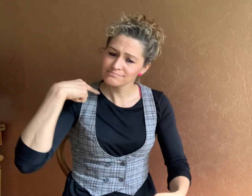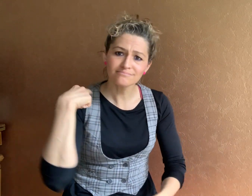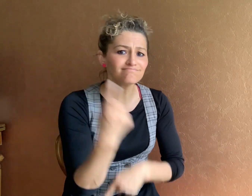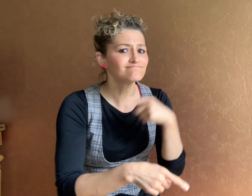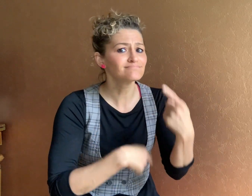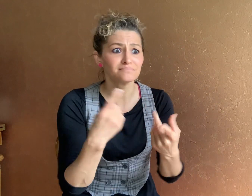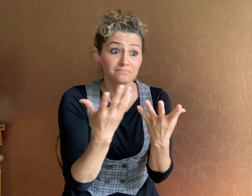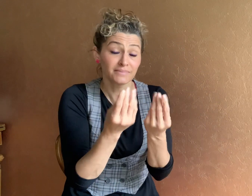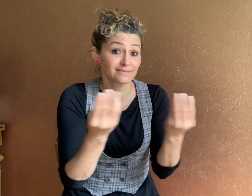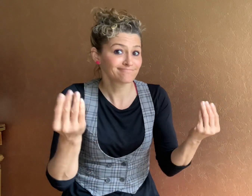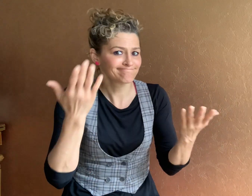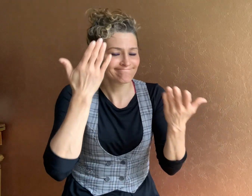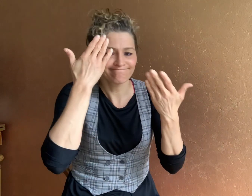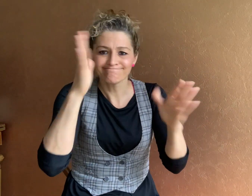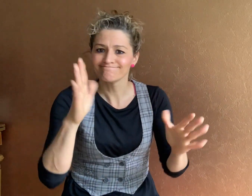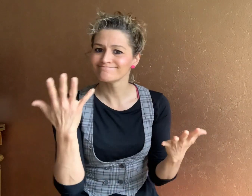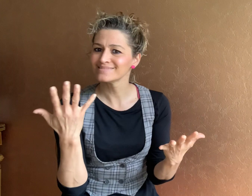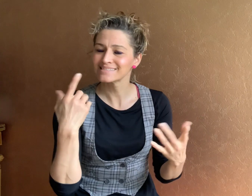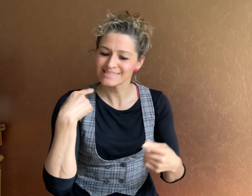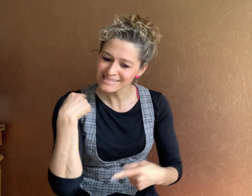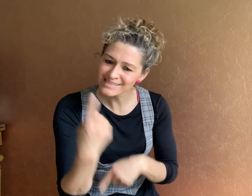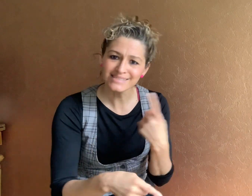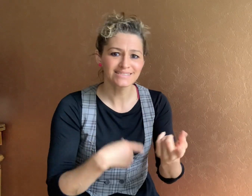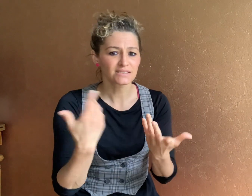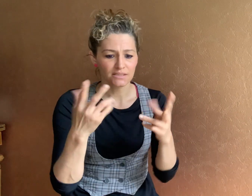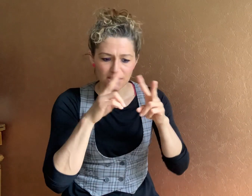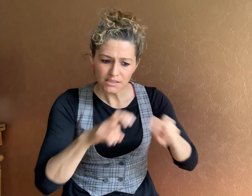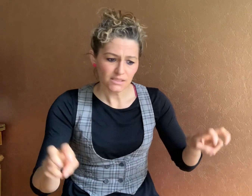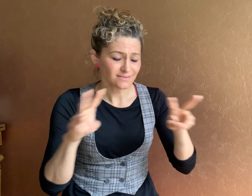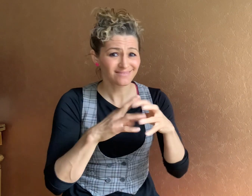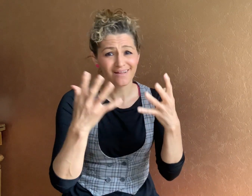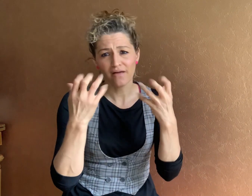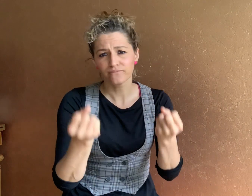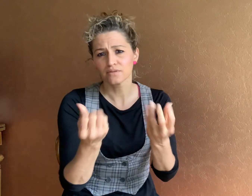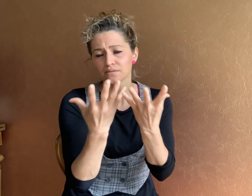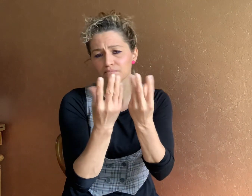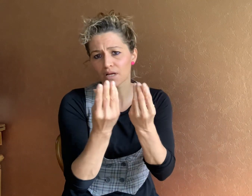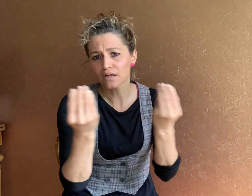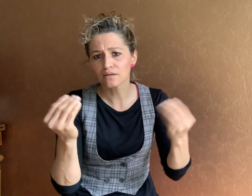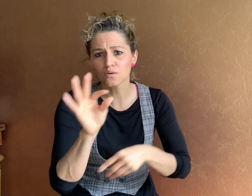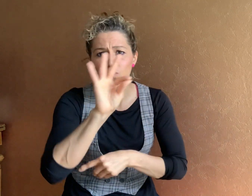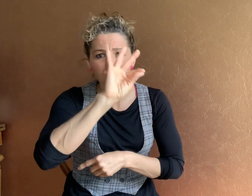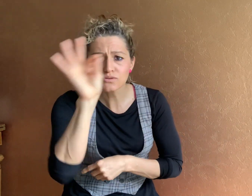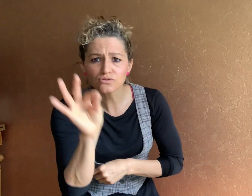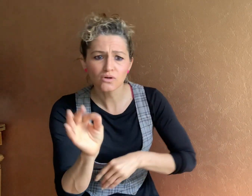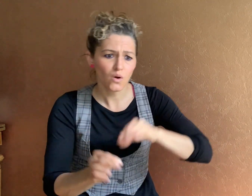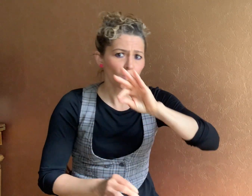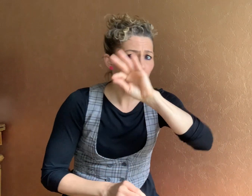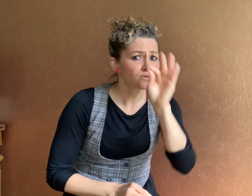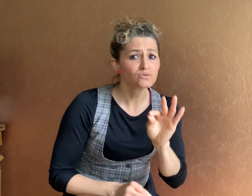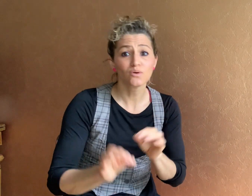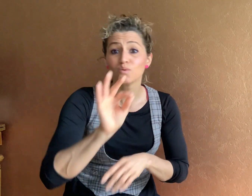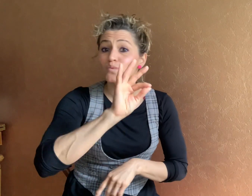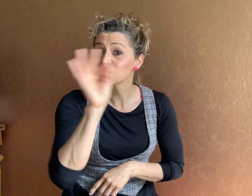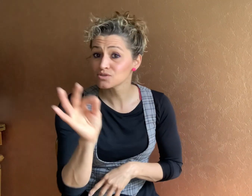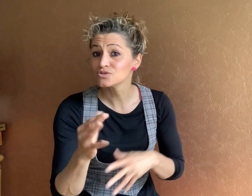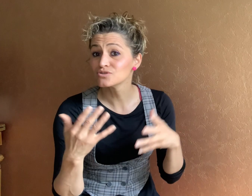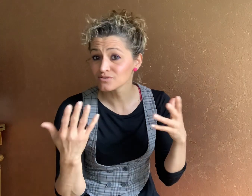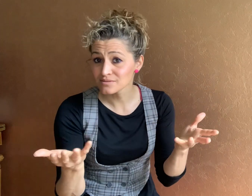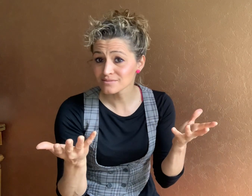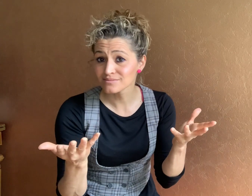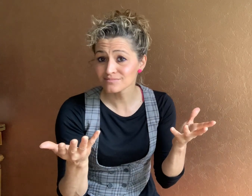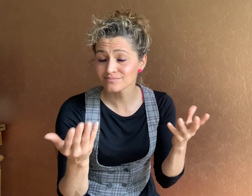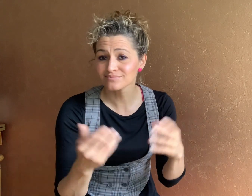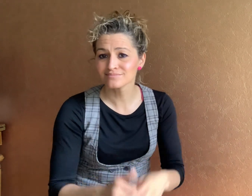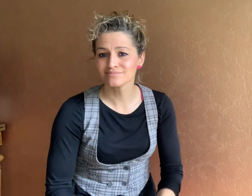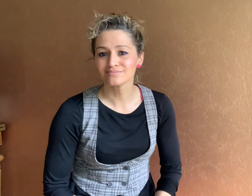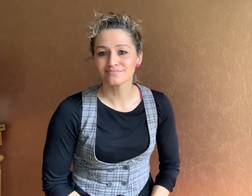researchers still do not know and there are so many questions.